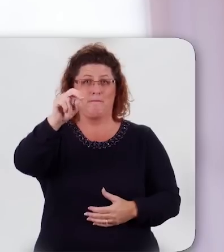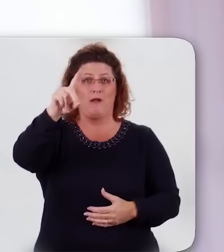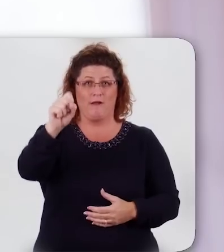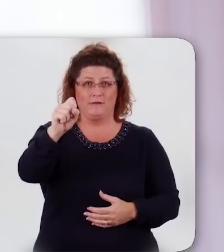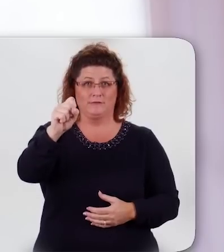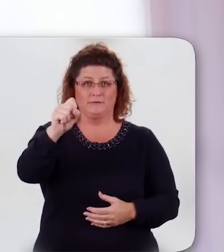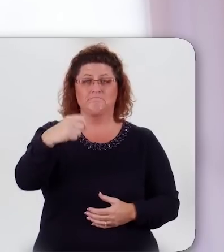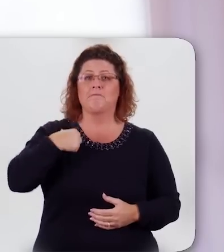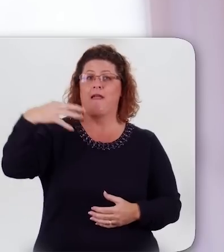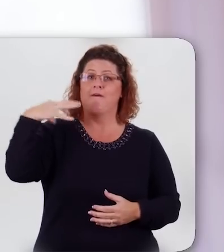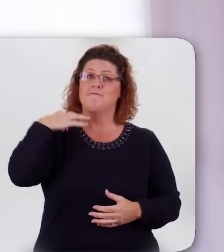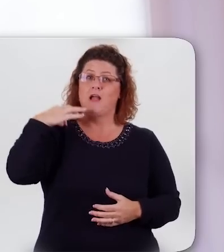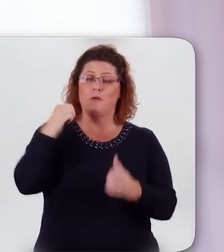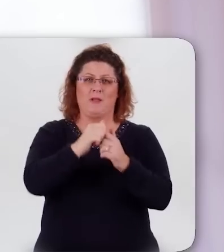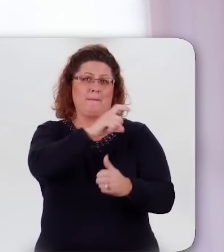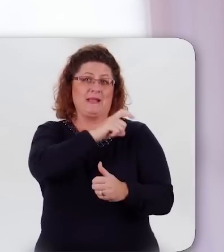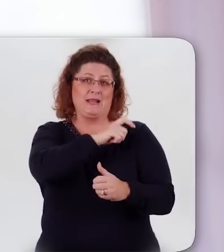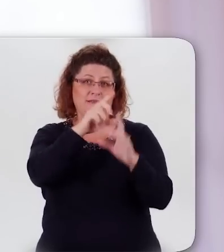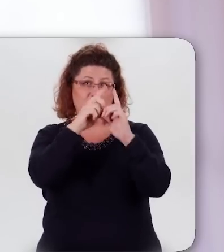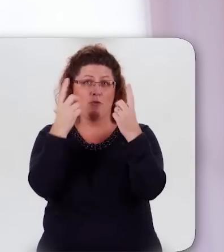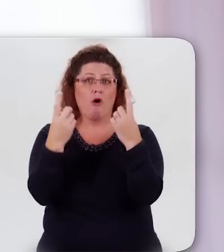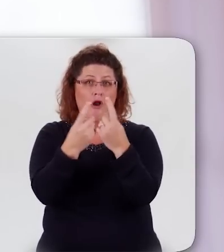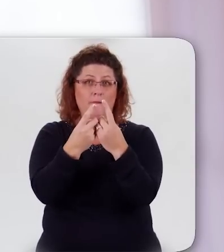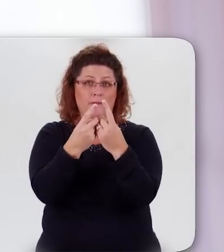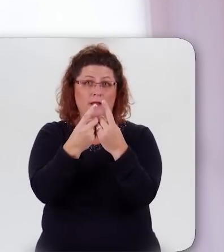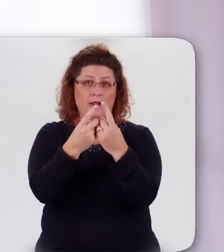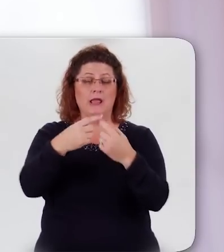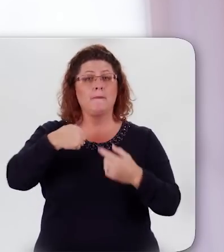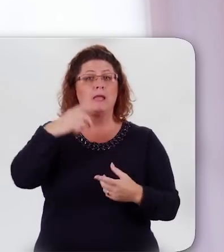I volunteer with the police department as a cadet.